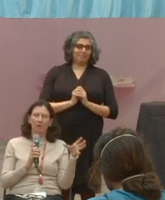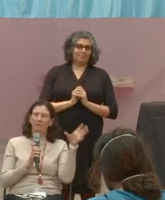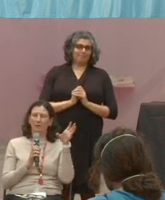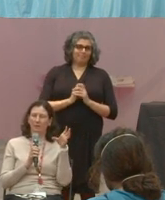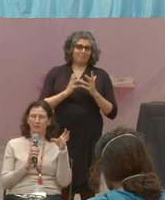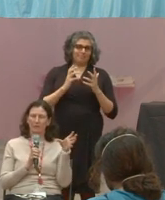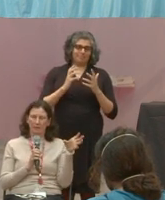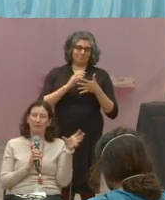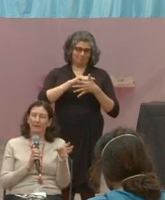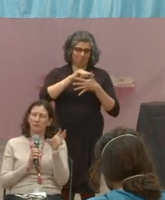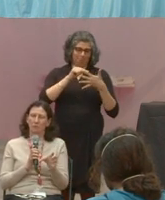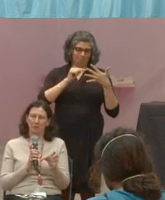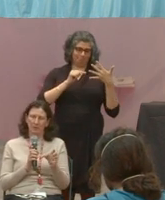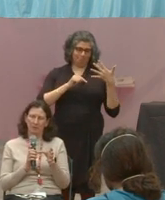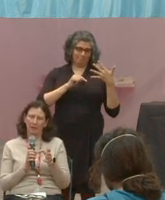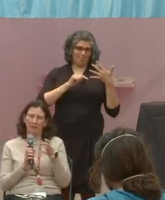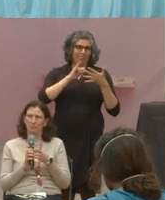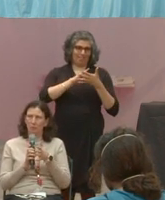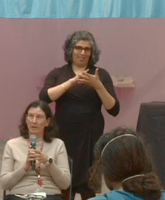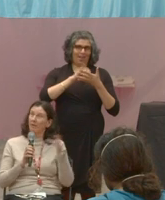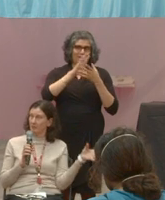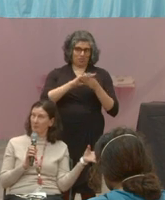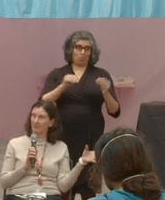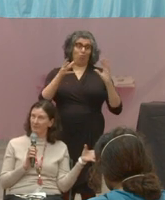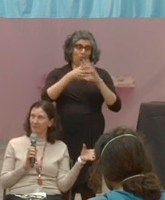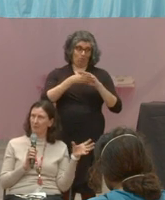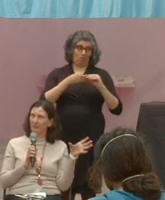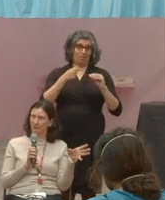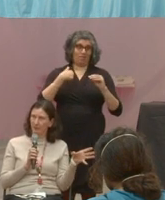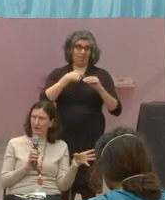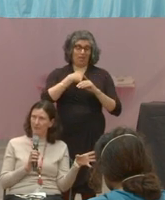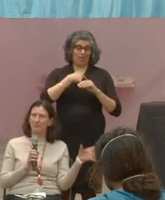all of the that story that we are displacing from this space